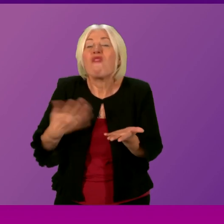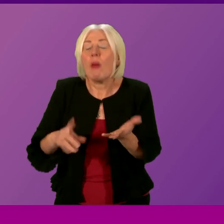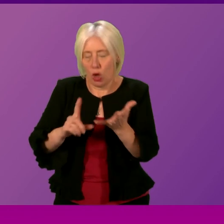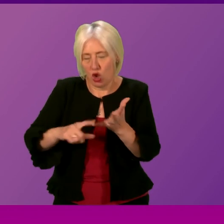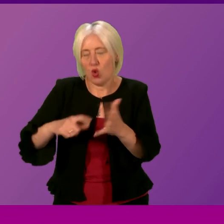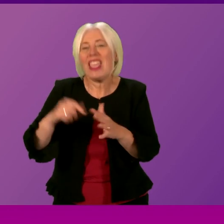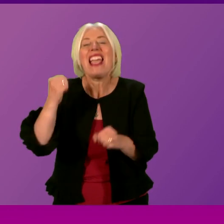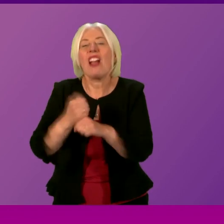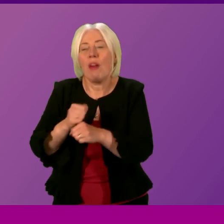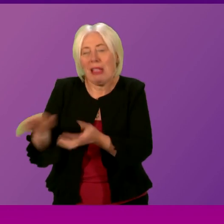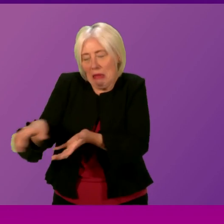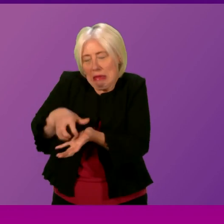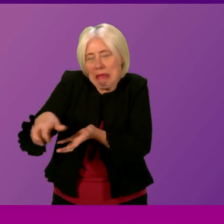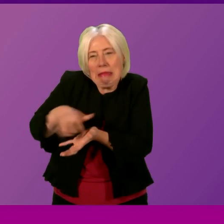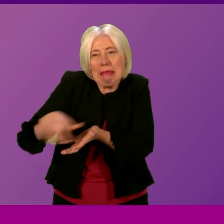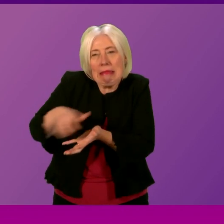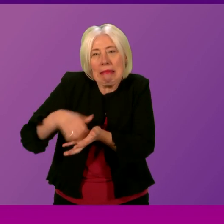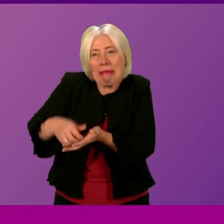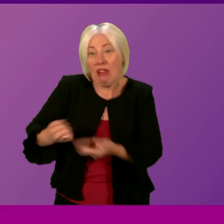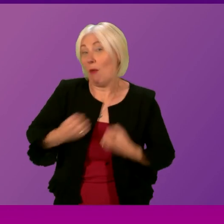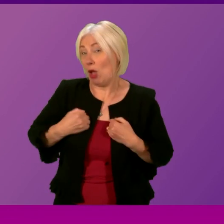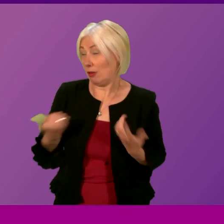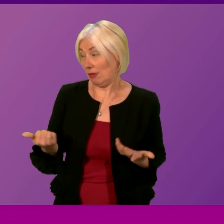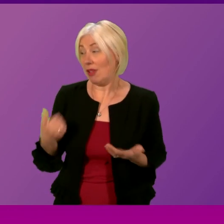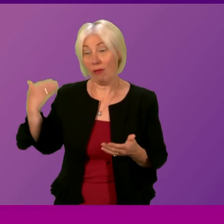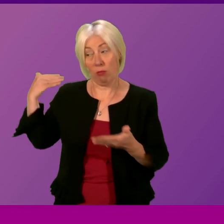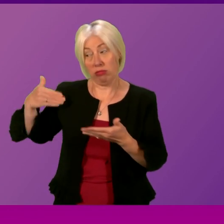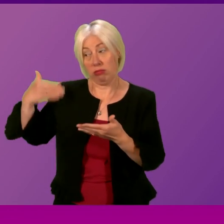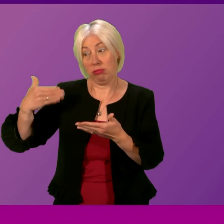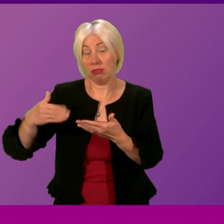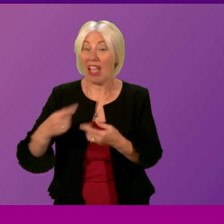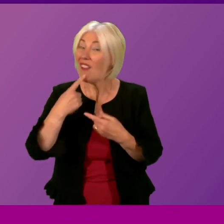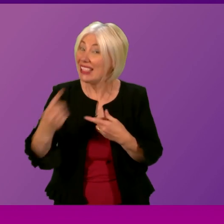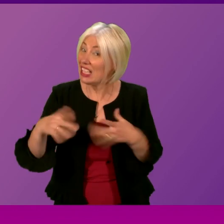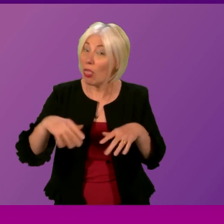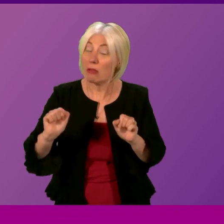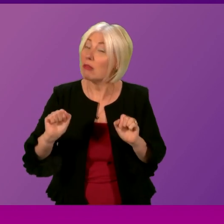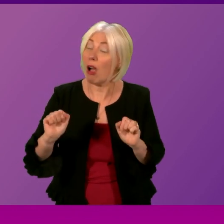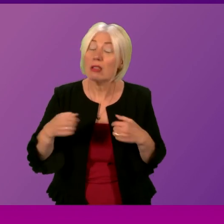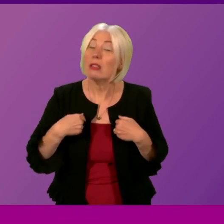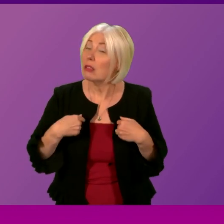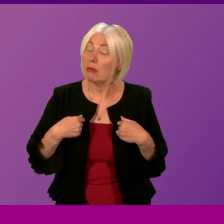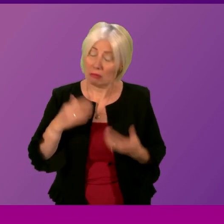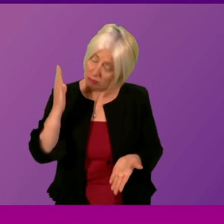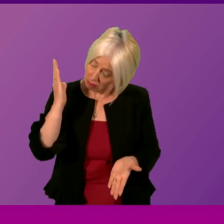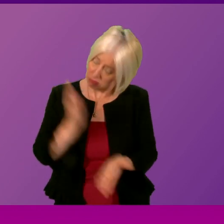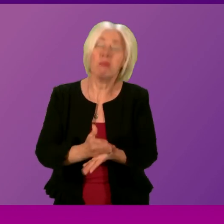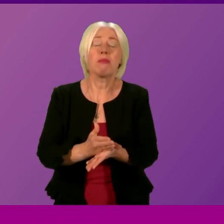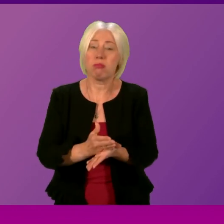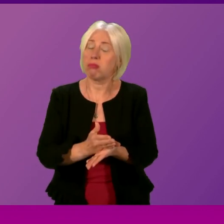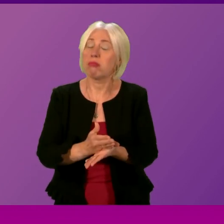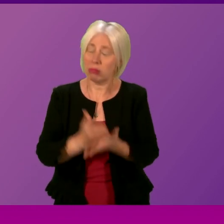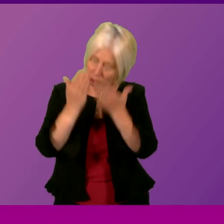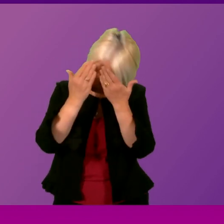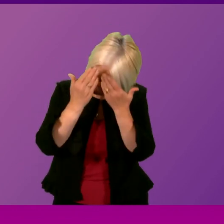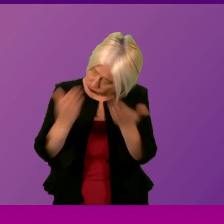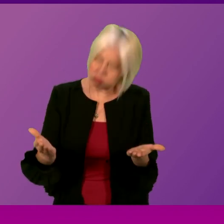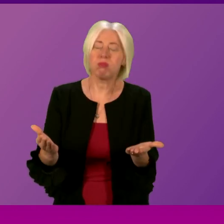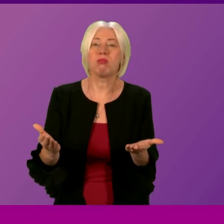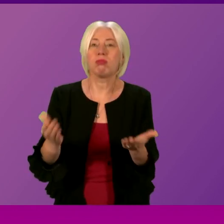all political colours. As I said at the beginning of my answer, we absolutely respect and appreciate